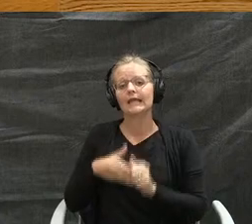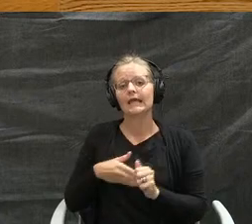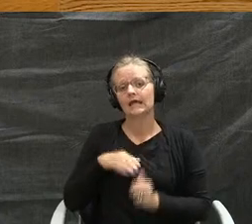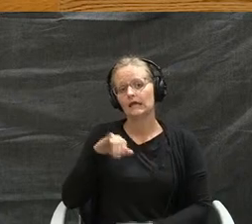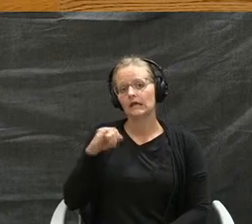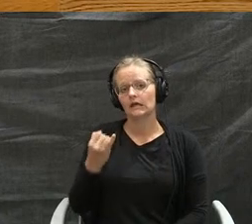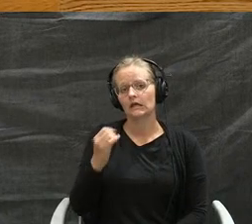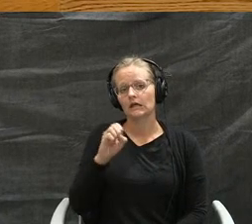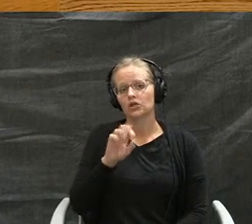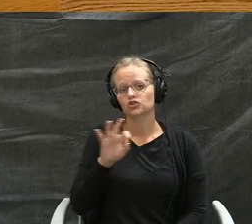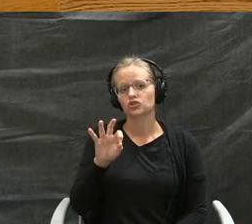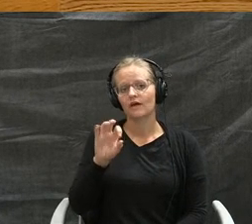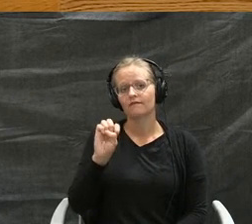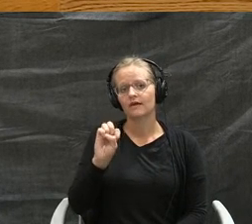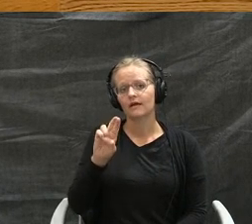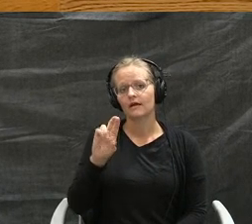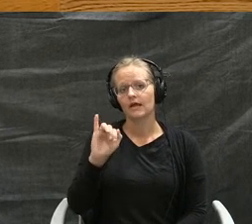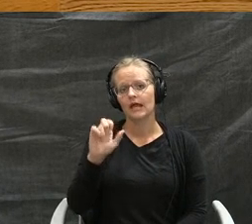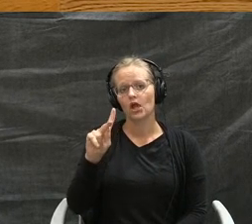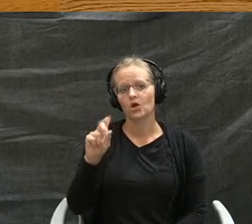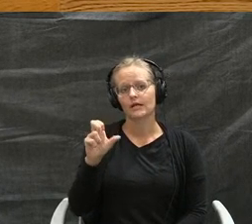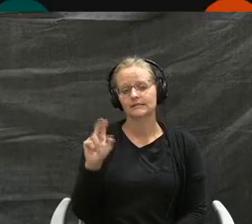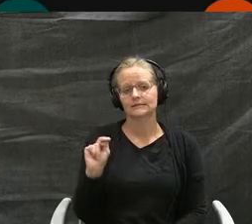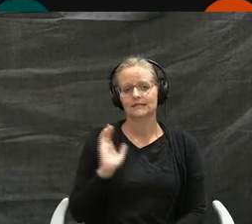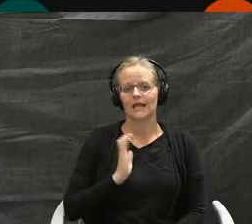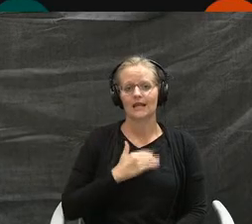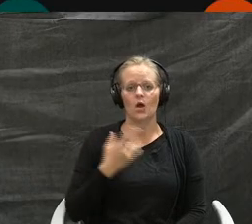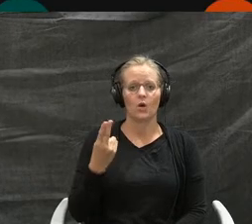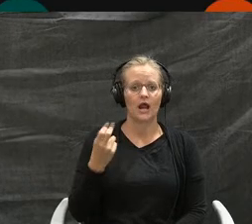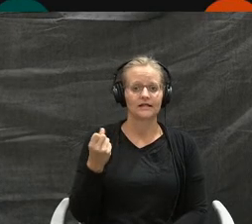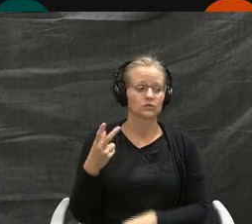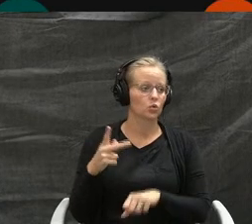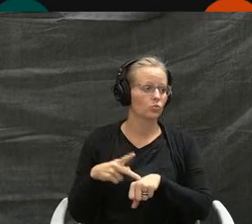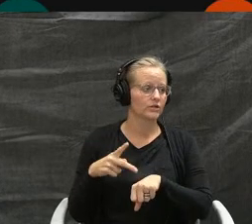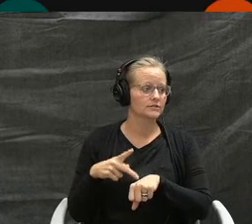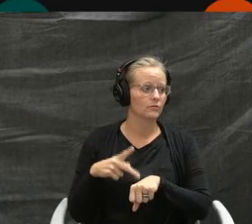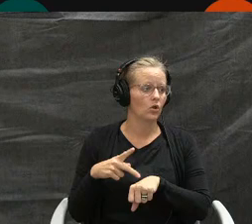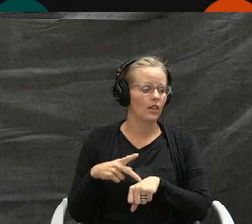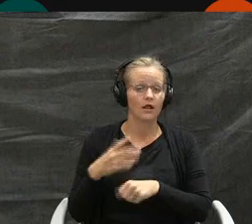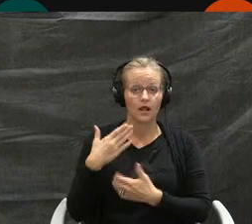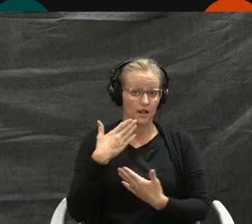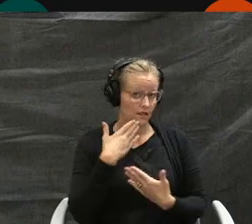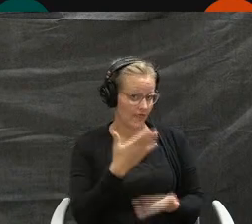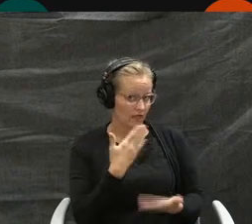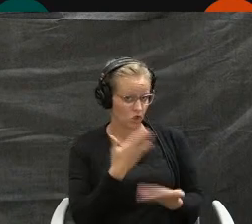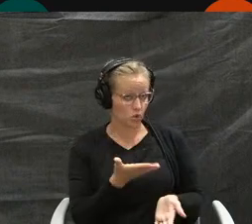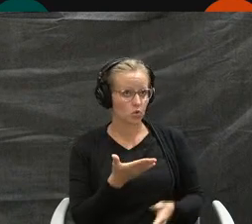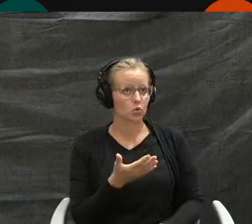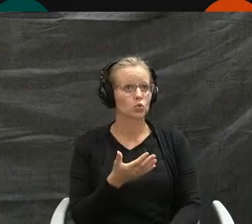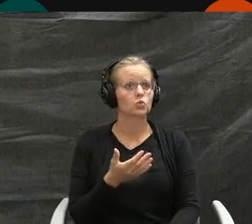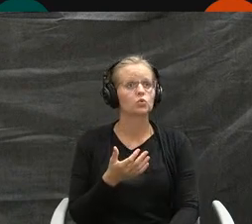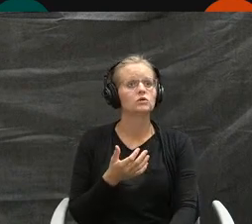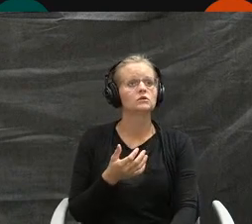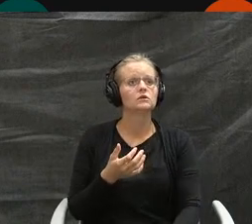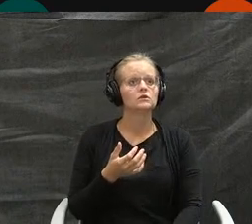principals. So Mr Riggs said alright, thank you. I'm sure others board, so it's not a walk through a little bit.